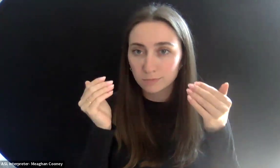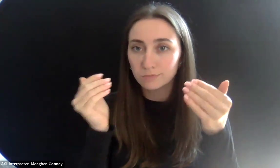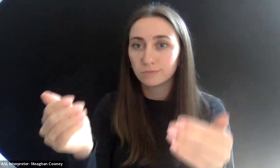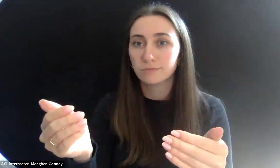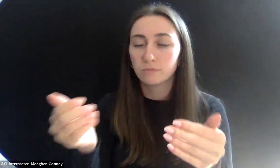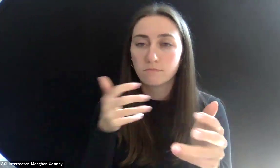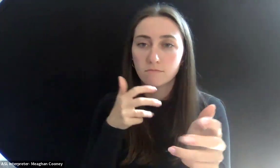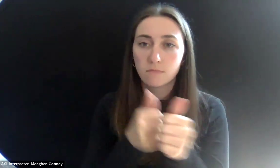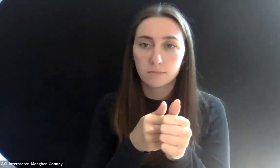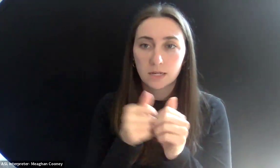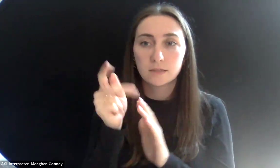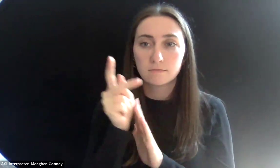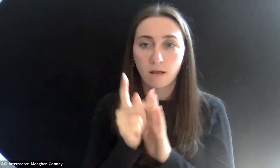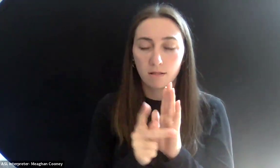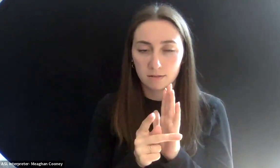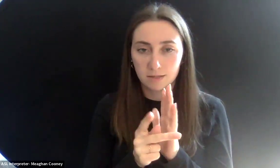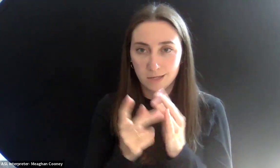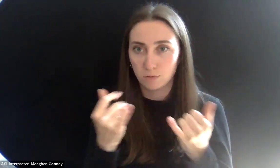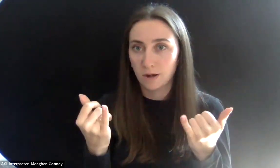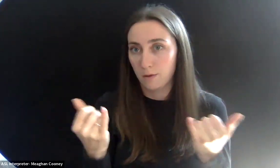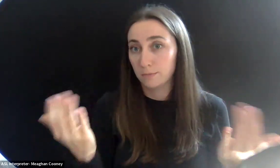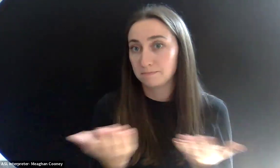So that's the point where we are now. Next slide.